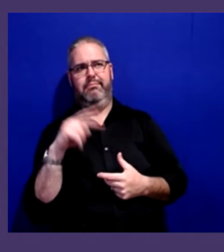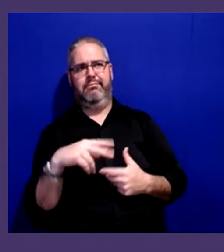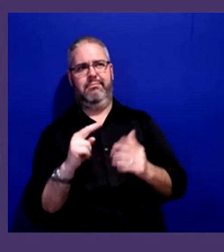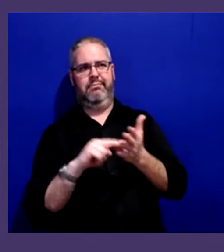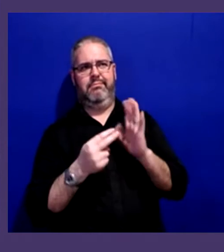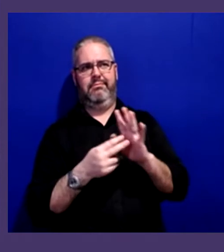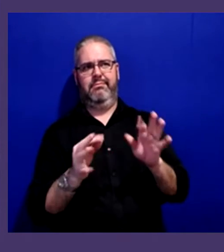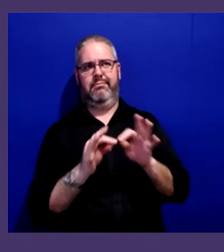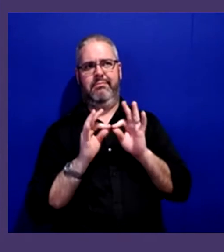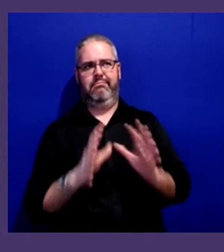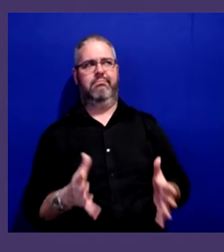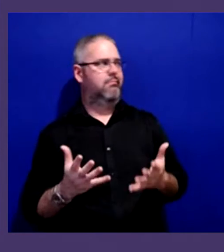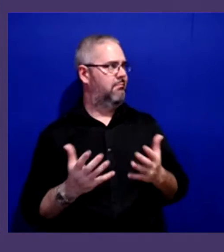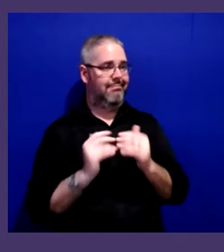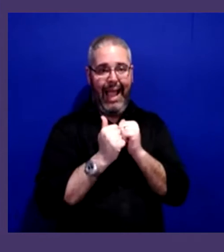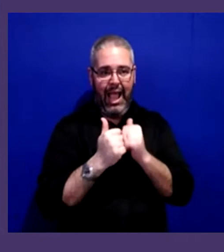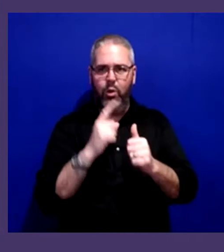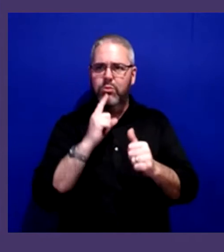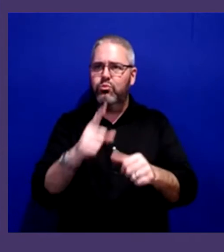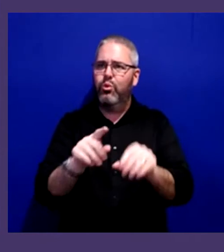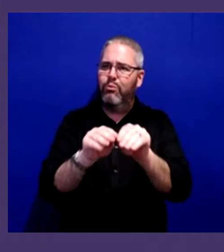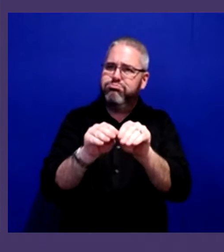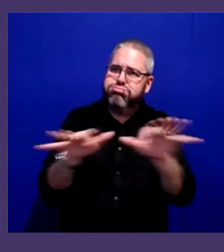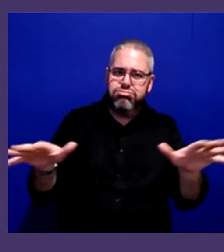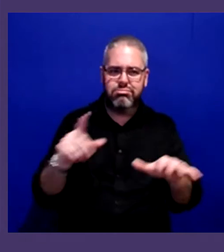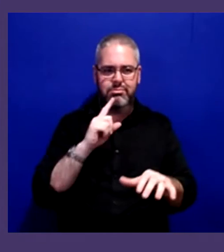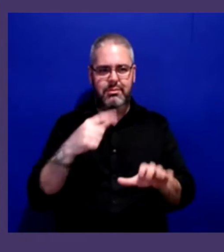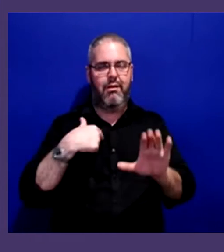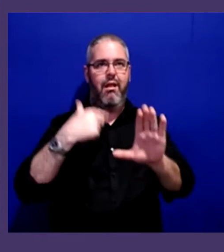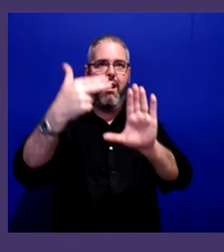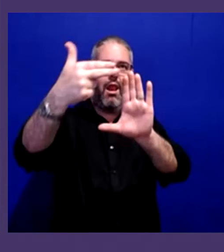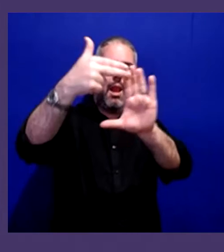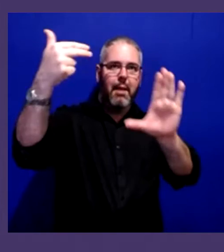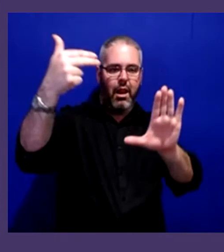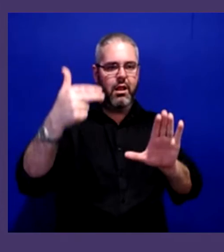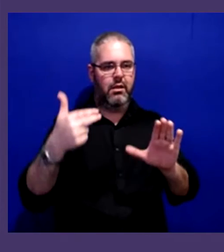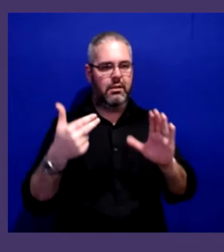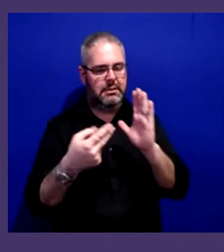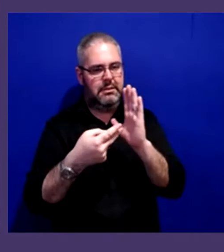possible is just labeling your icons. It's also helpful to remember that people's understanding of